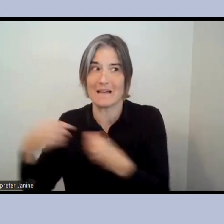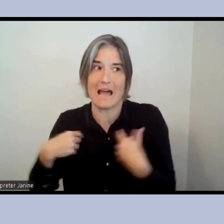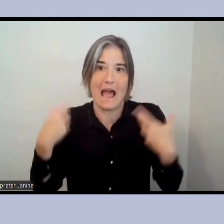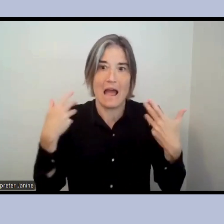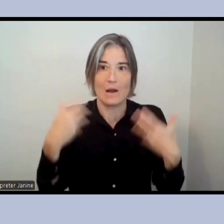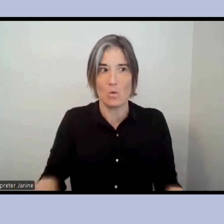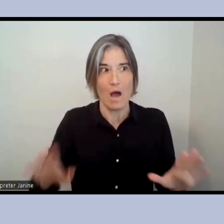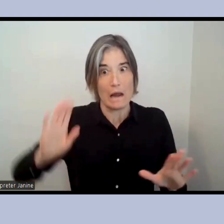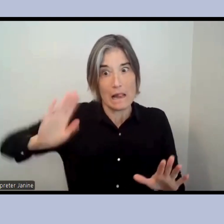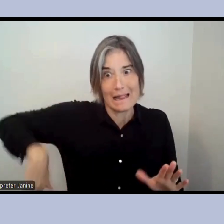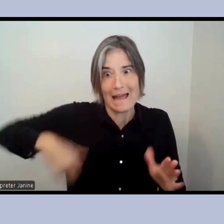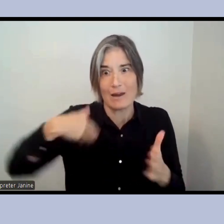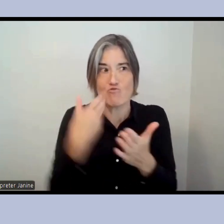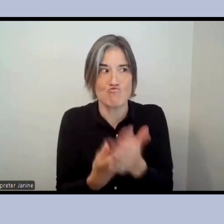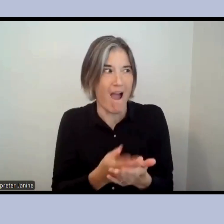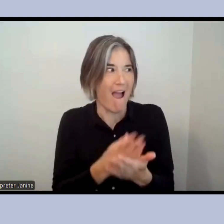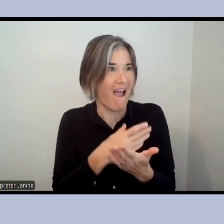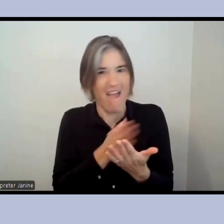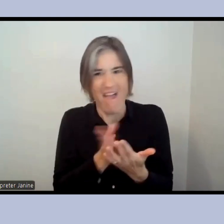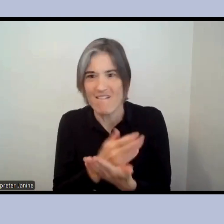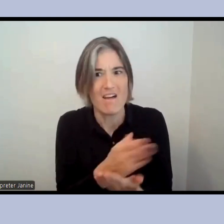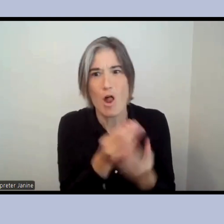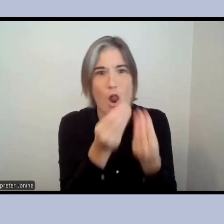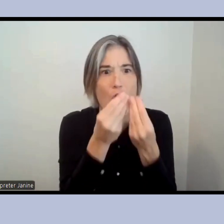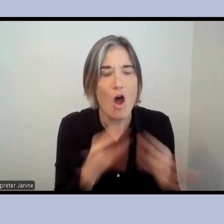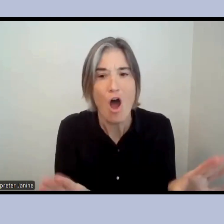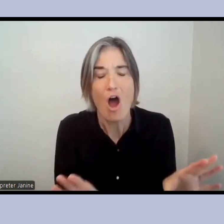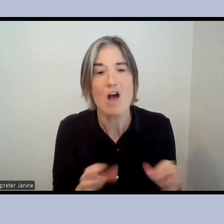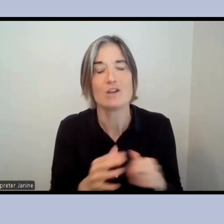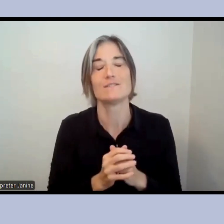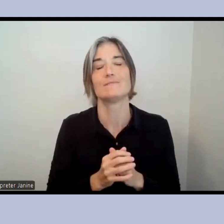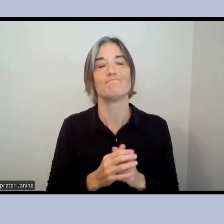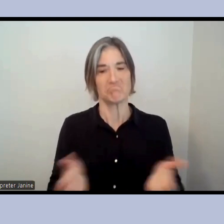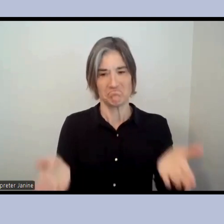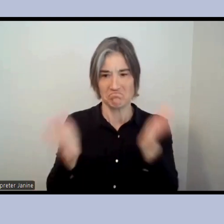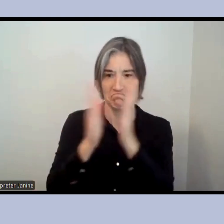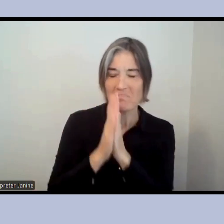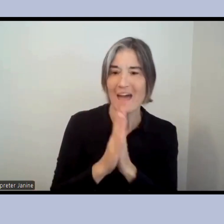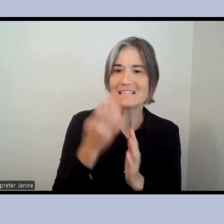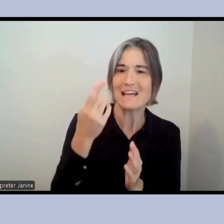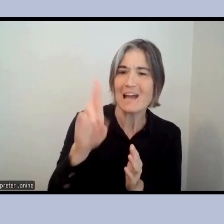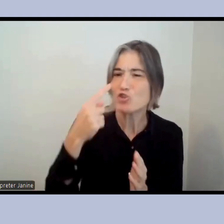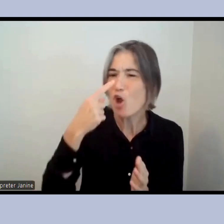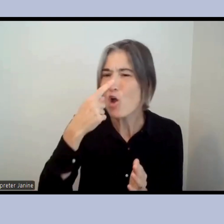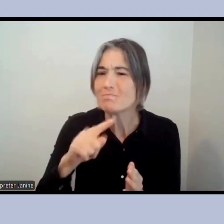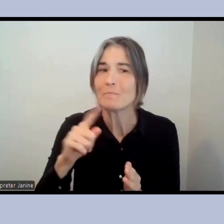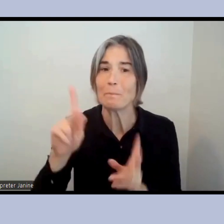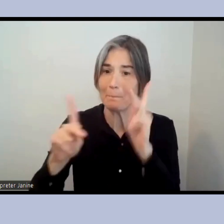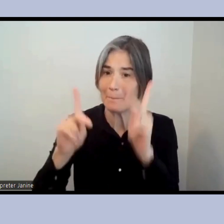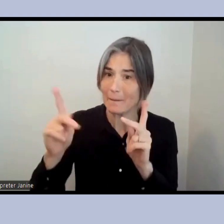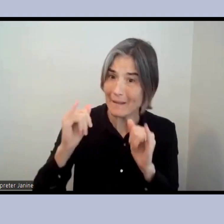so I emailed HR and I requested that the interviewers meet me in the front of the building for my interview.